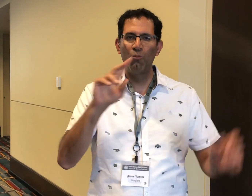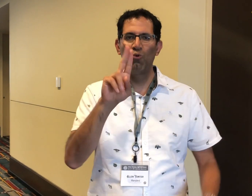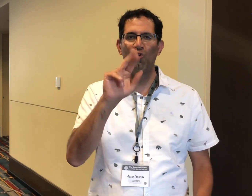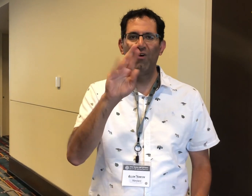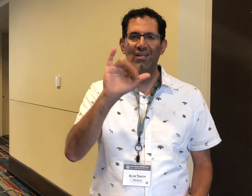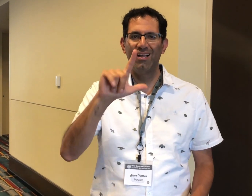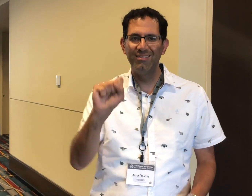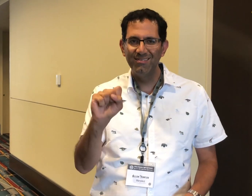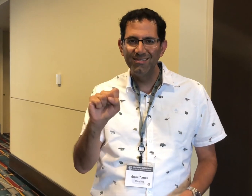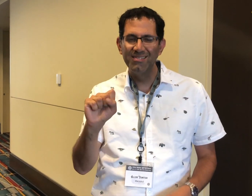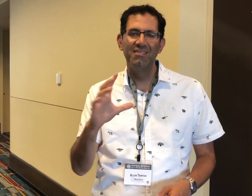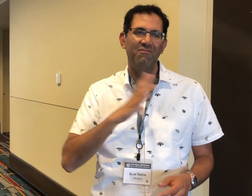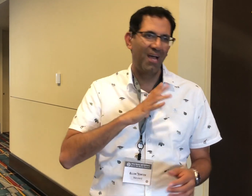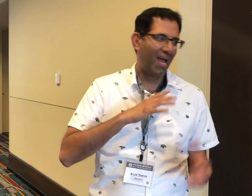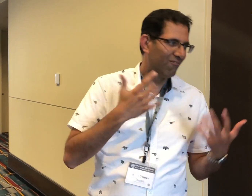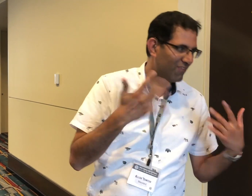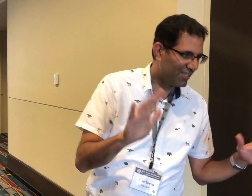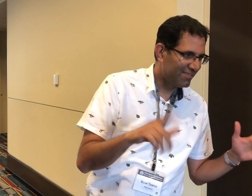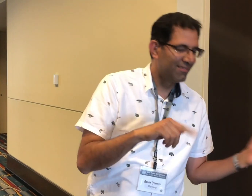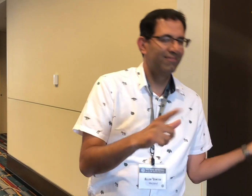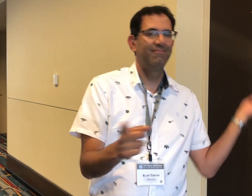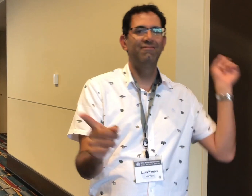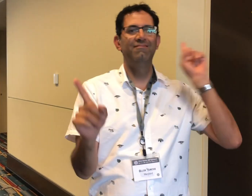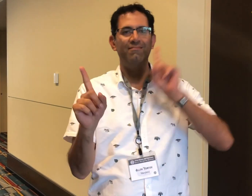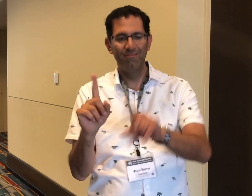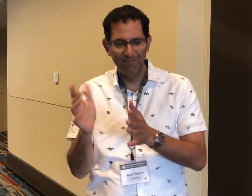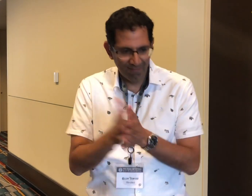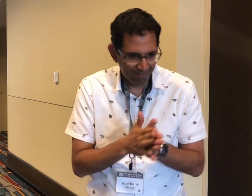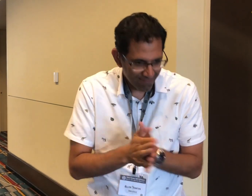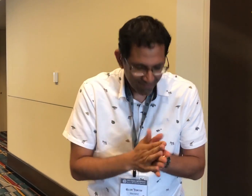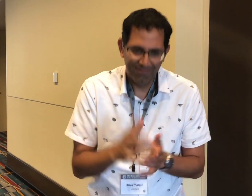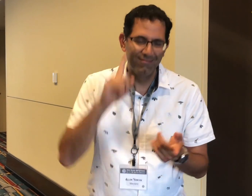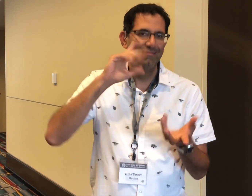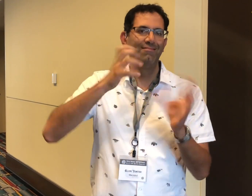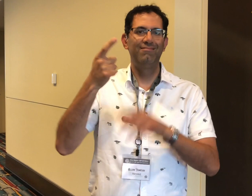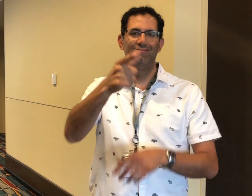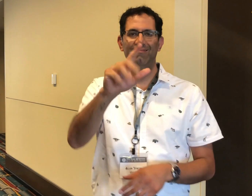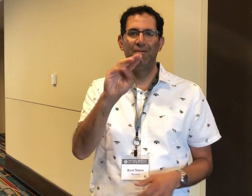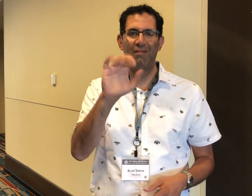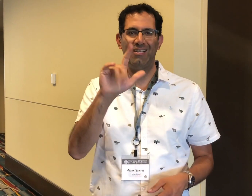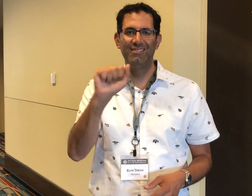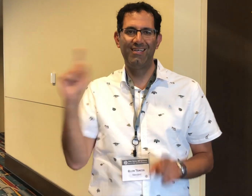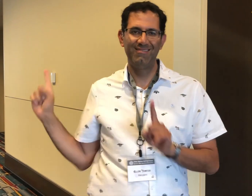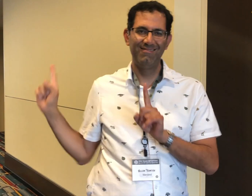reserved for women because there were no urinals. After I washed my hands, I was thrown off when